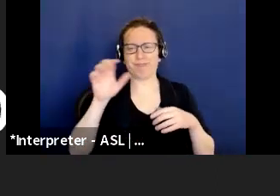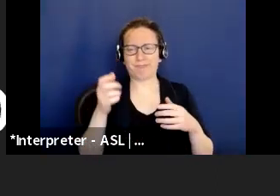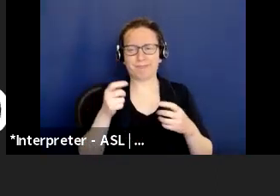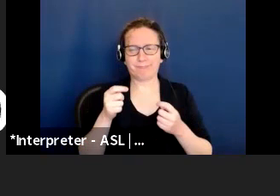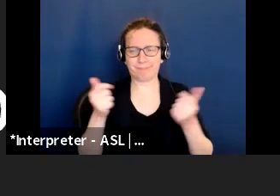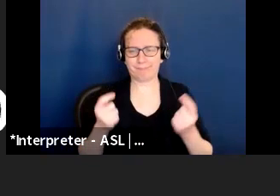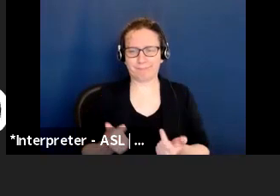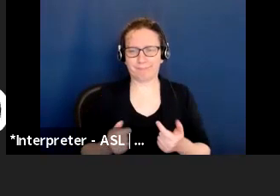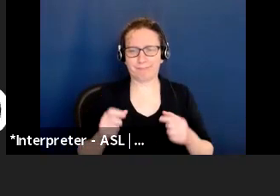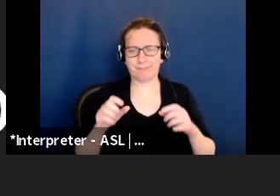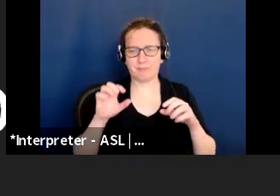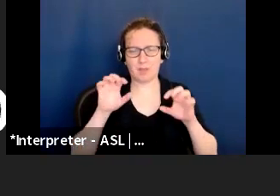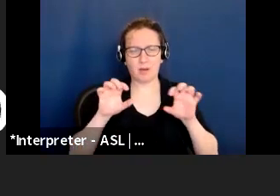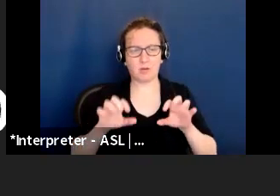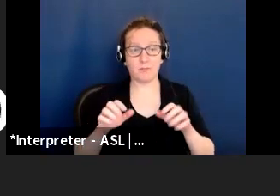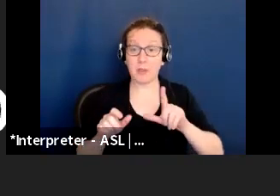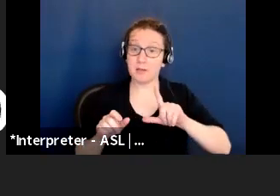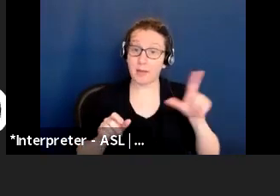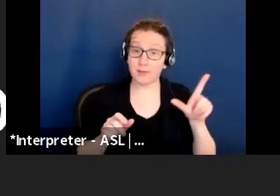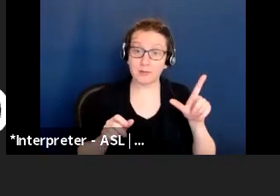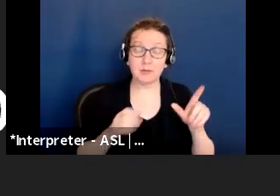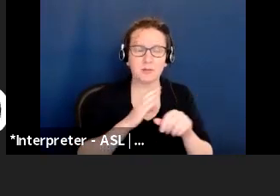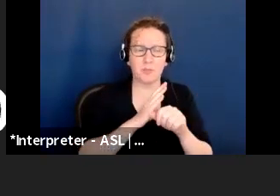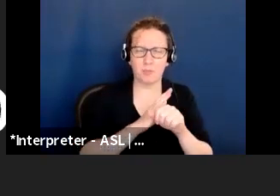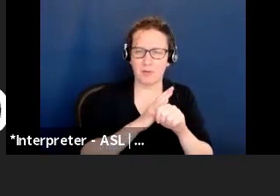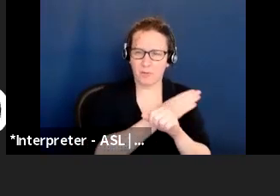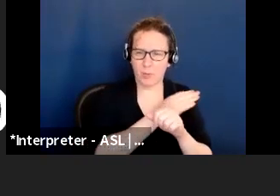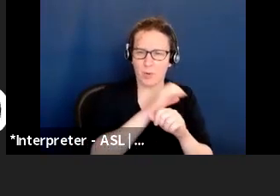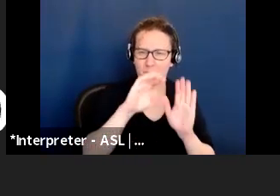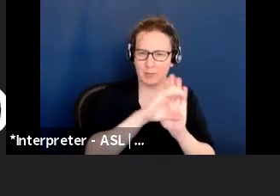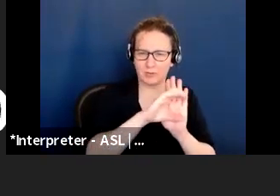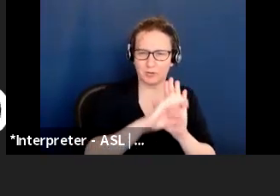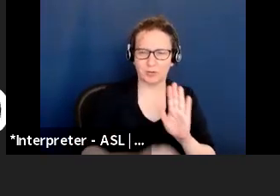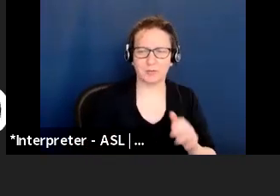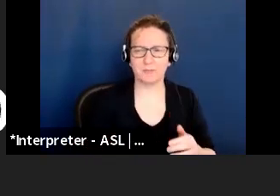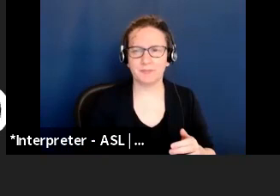on the left we have a before picture of, um, just a bunch of little boxes.